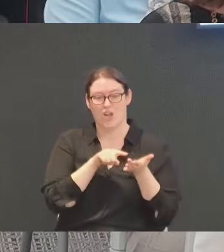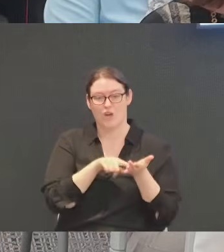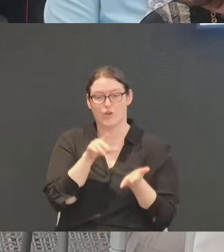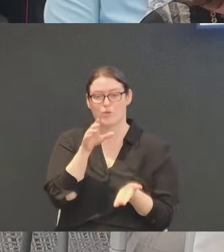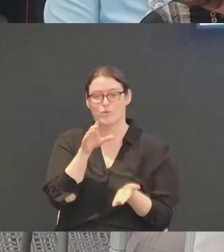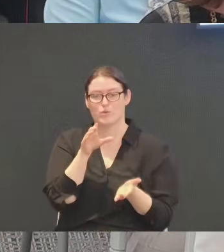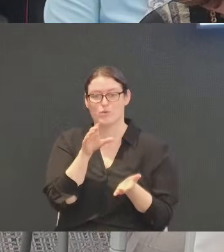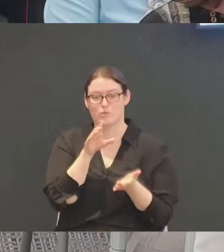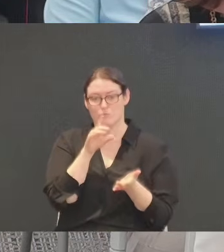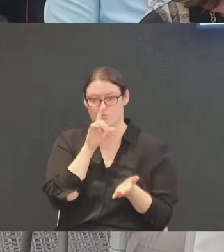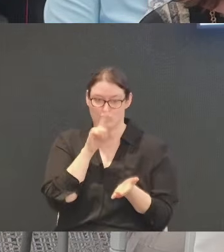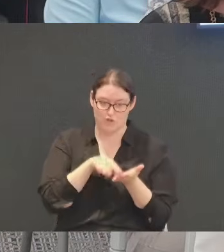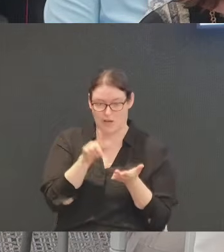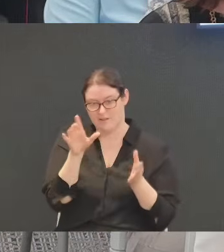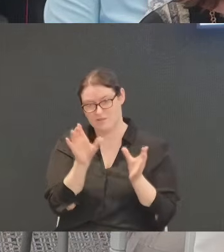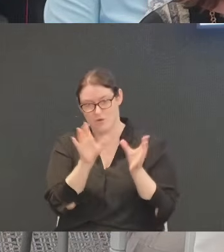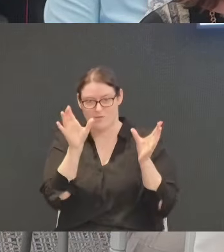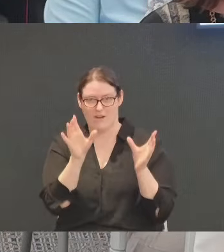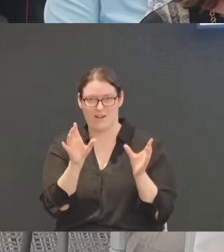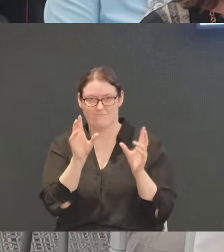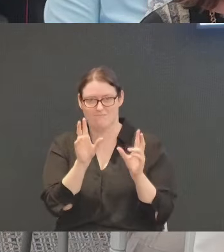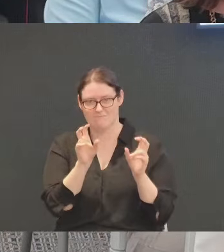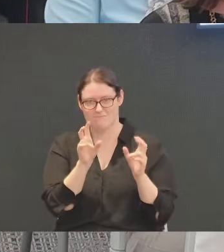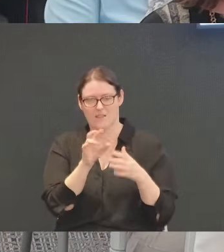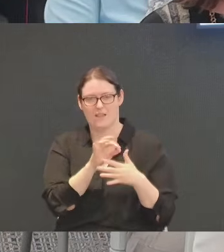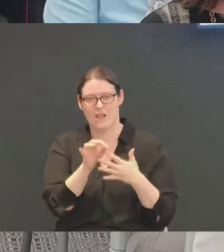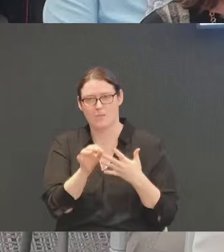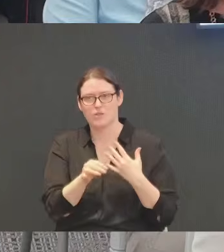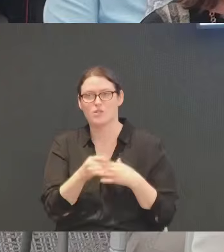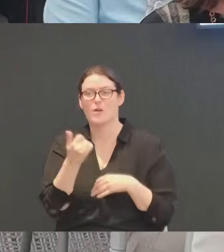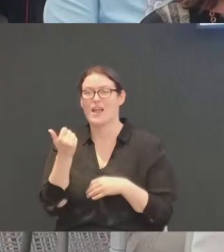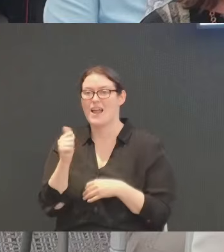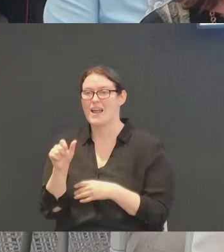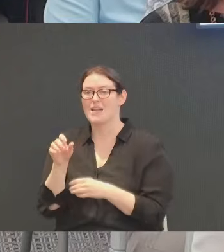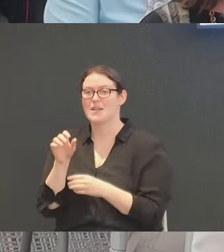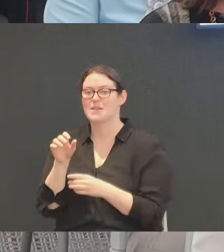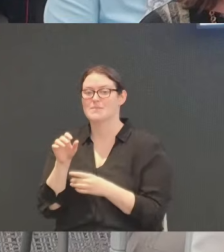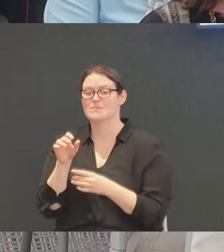Um, any ballot resolution that the Board wants to com consider must have an Auditor